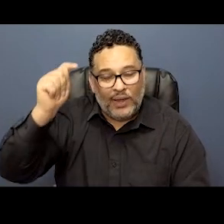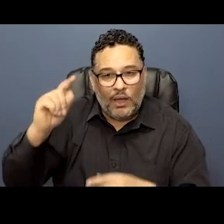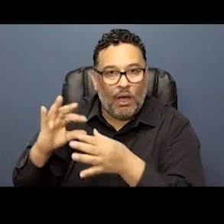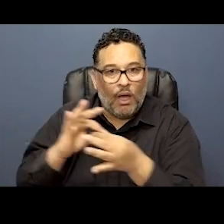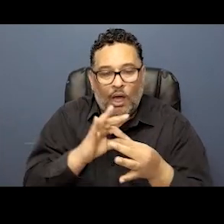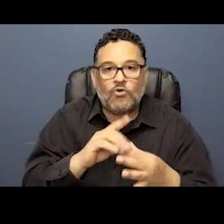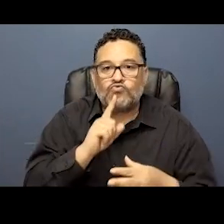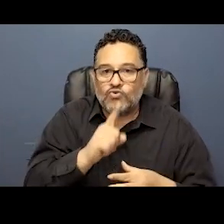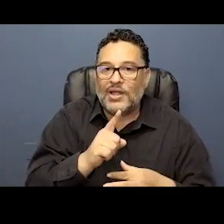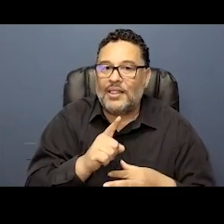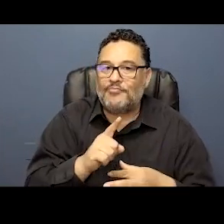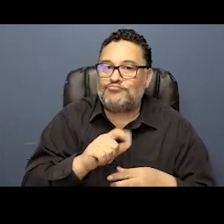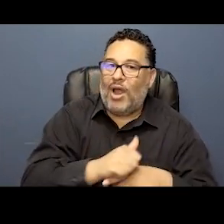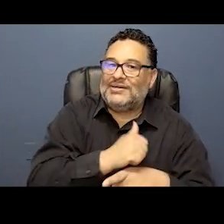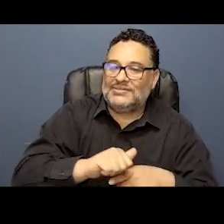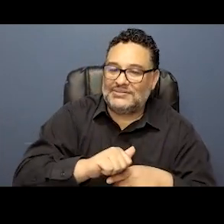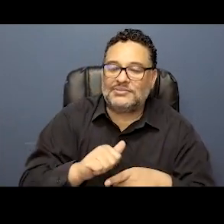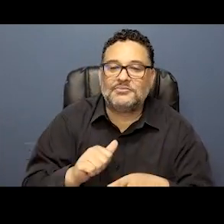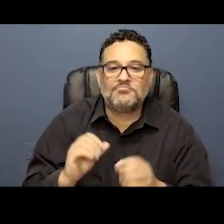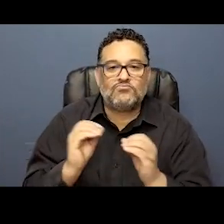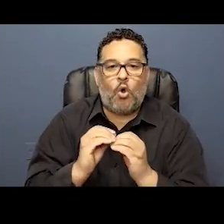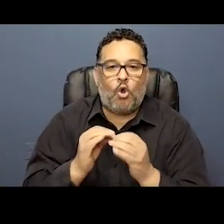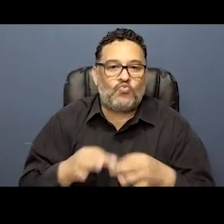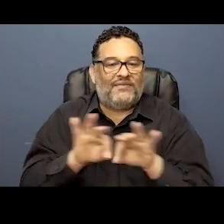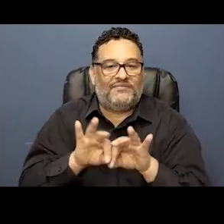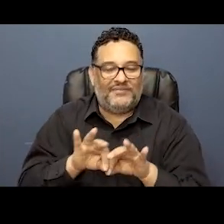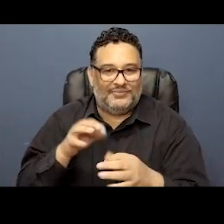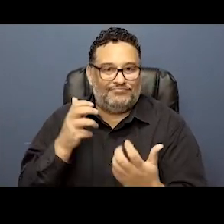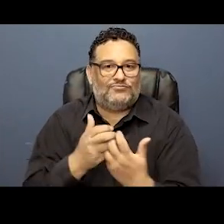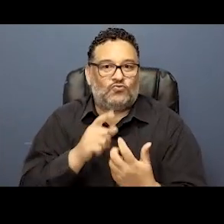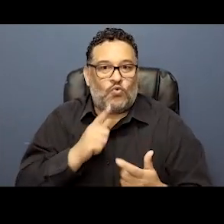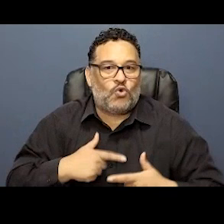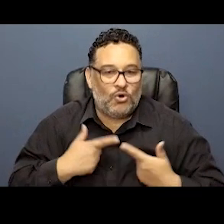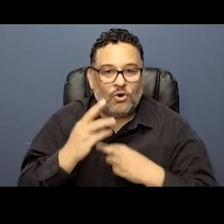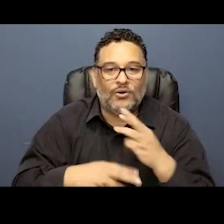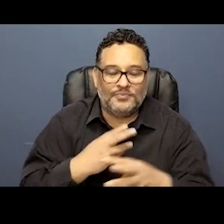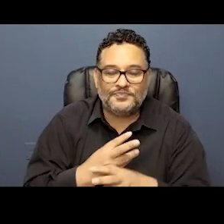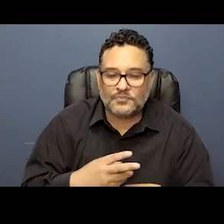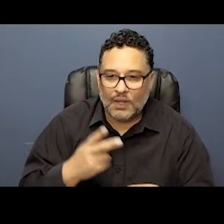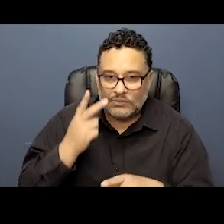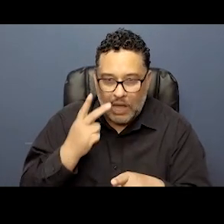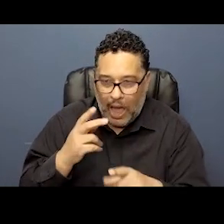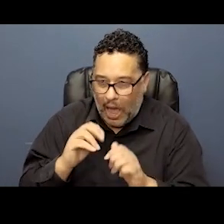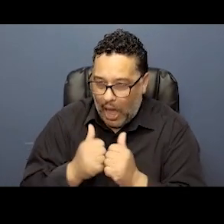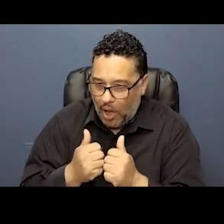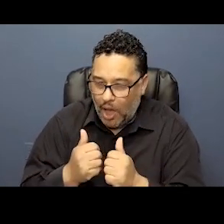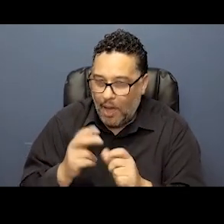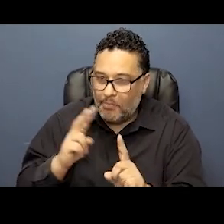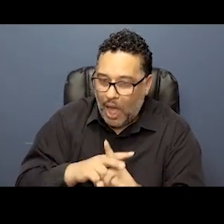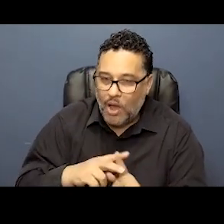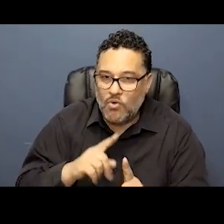and they make the training feel more relevant. By seeing how skills apply in real situations,